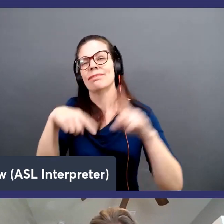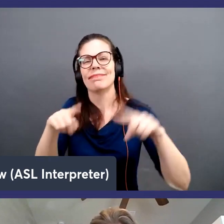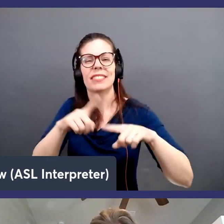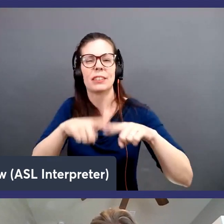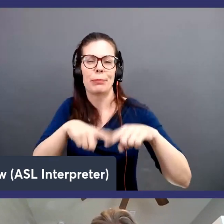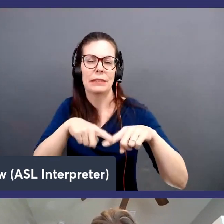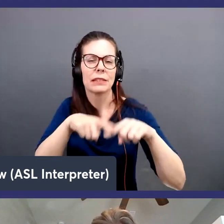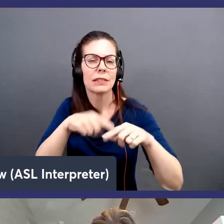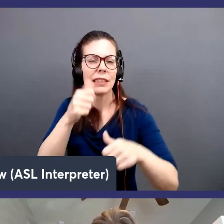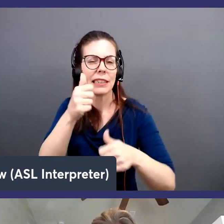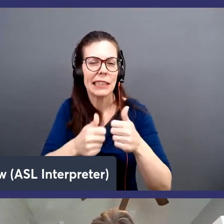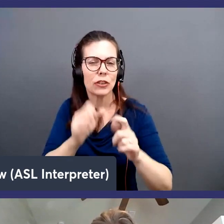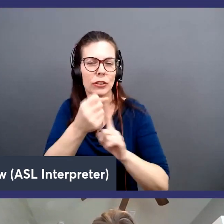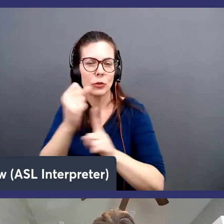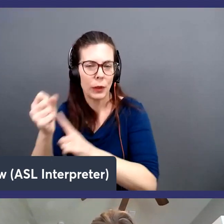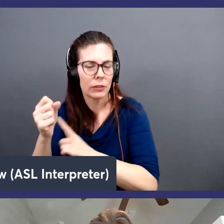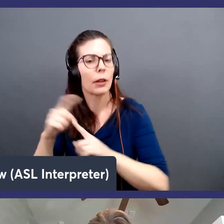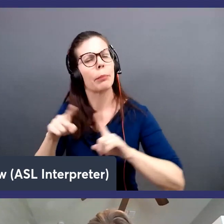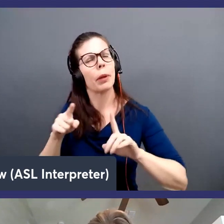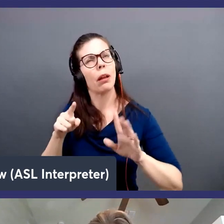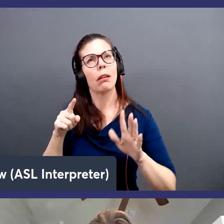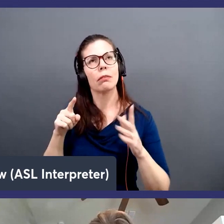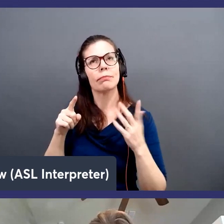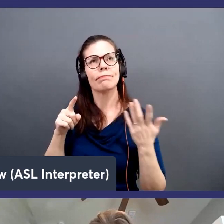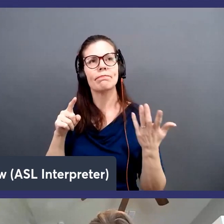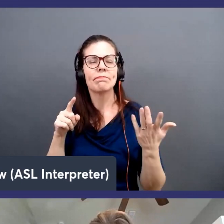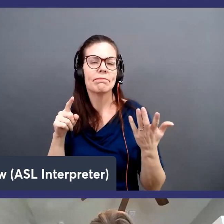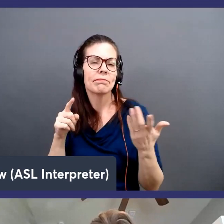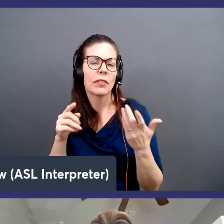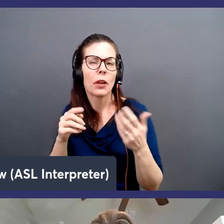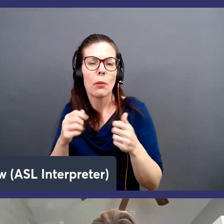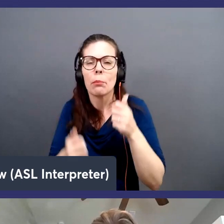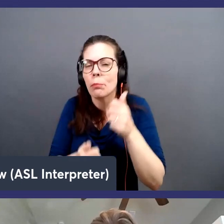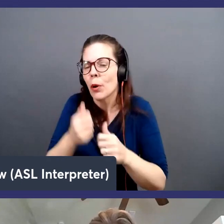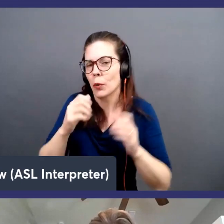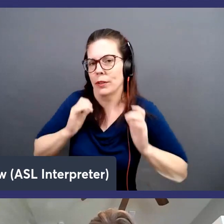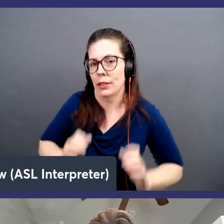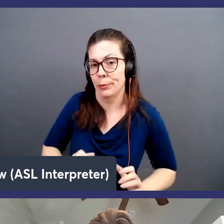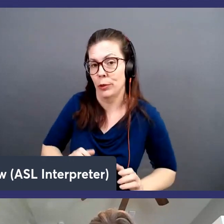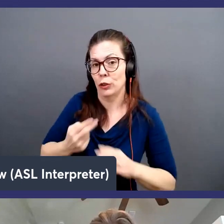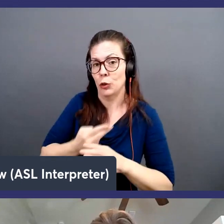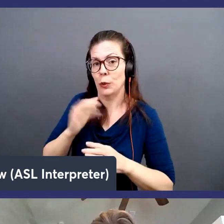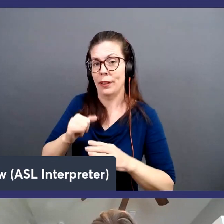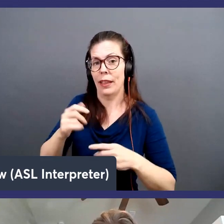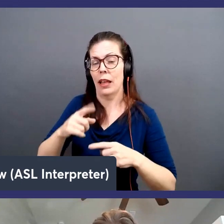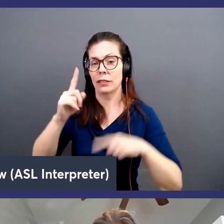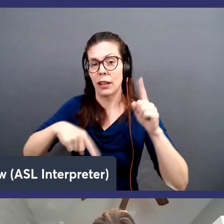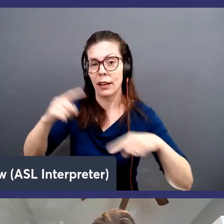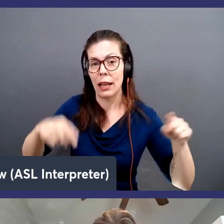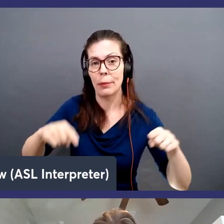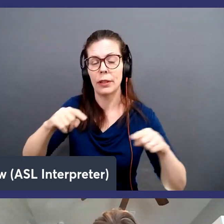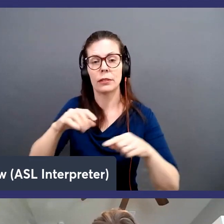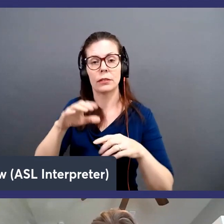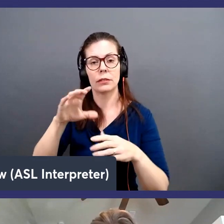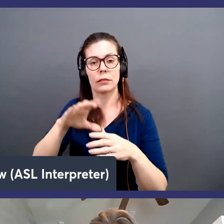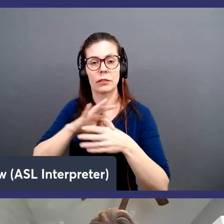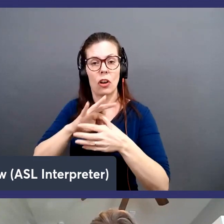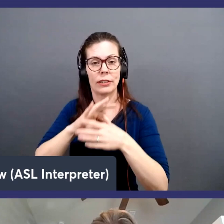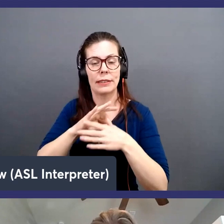but it's almost every customer that uses dynamic content acceleration through CloudFront will see performance improvements.